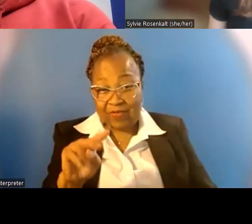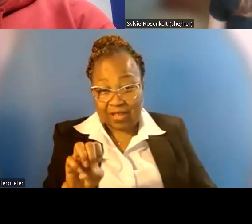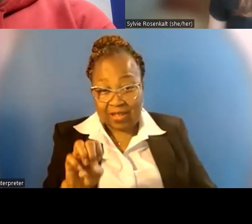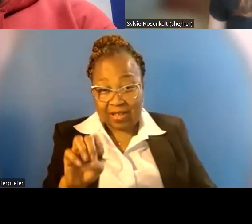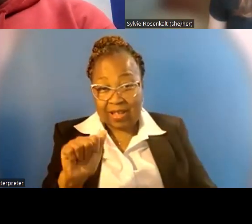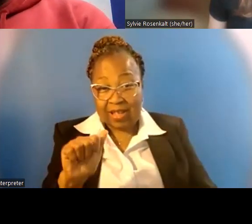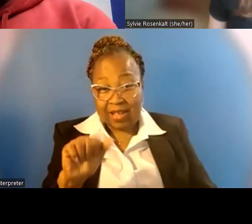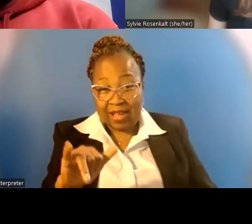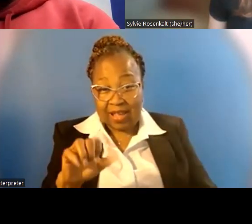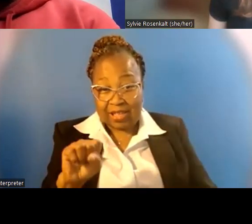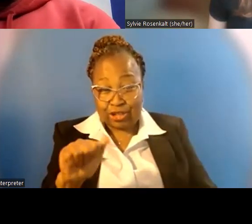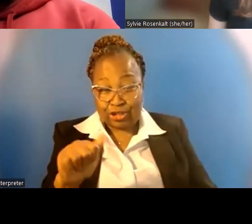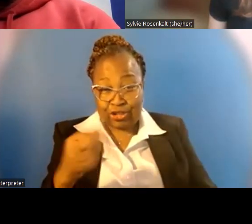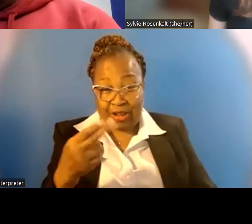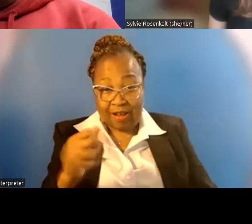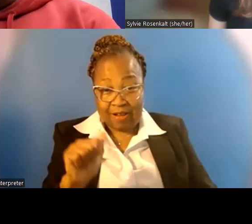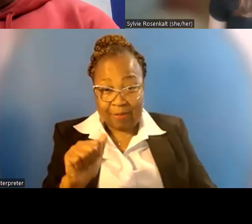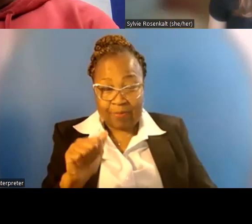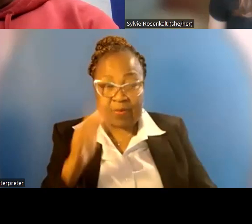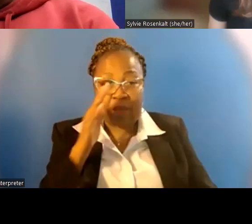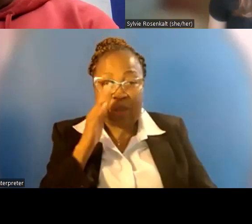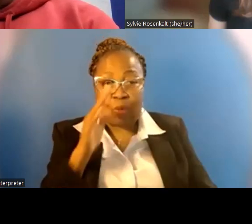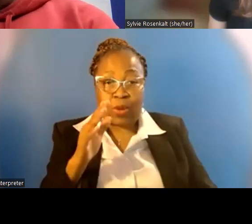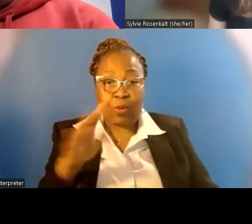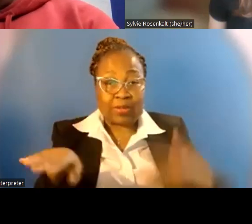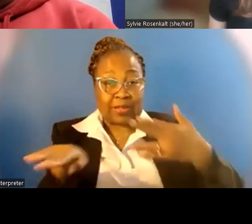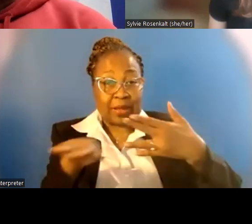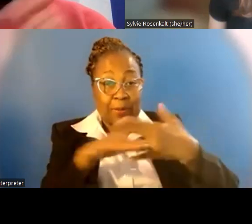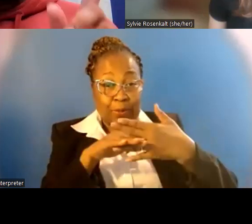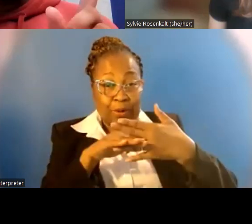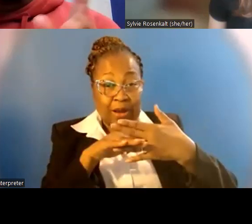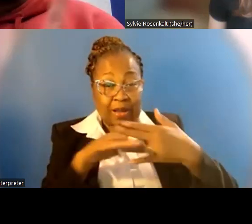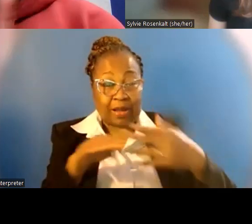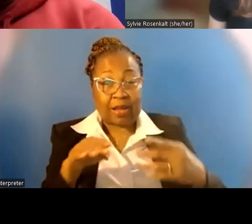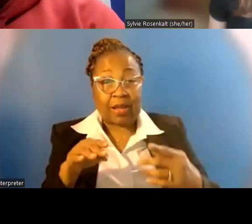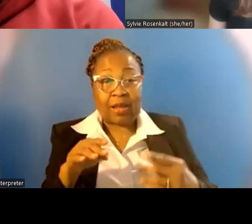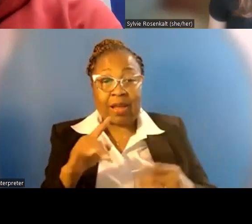All right, we'll be taking a break until, actually I wanna say something first.